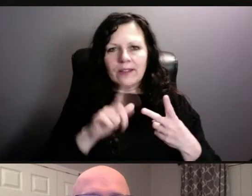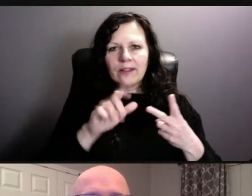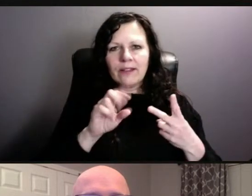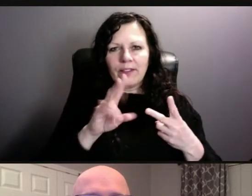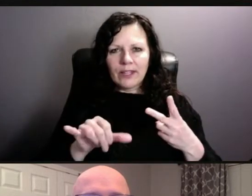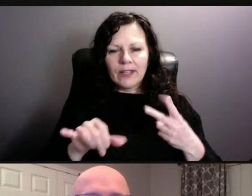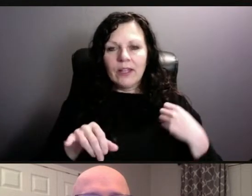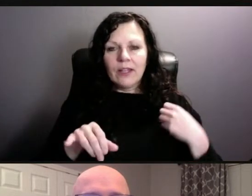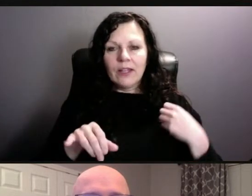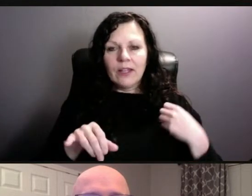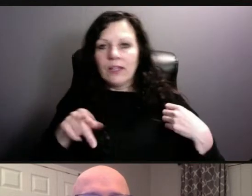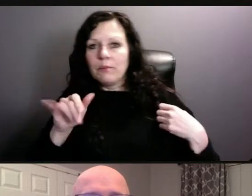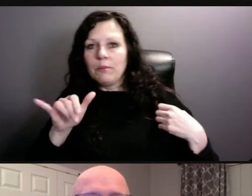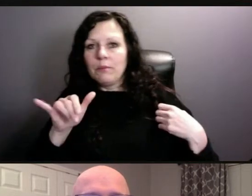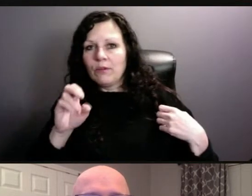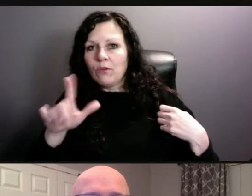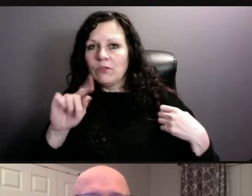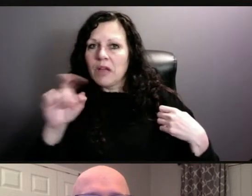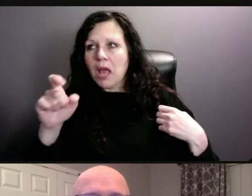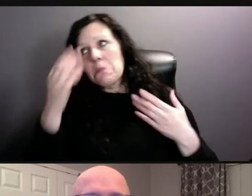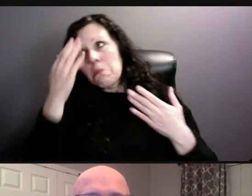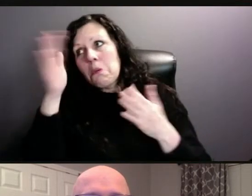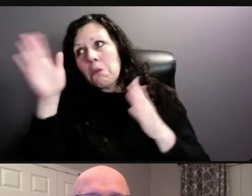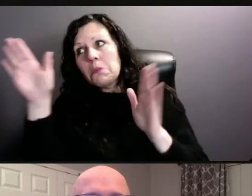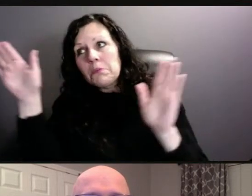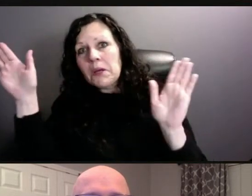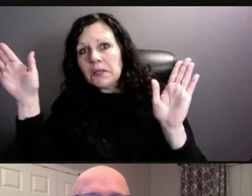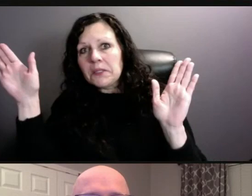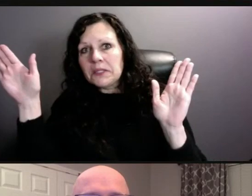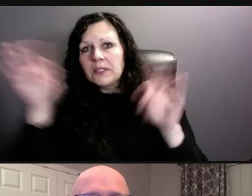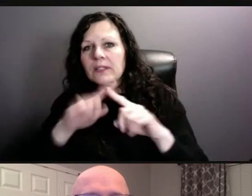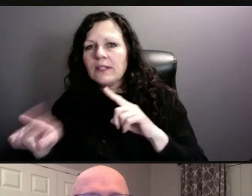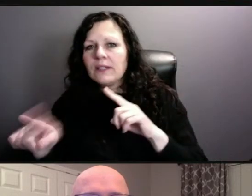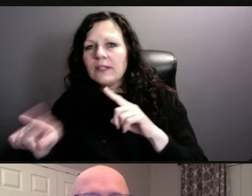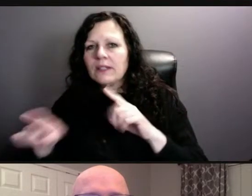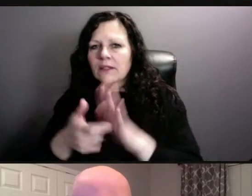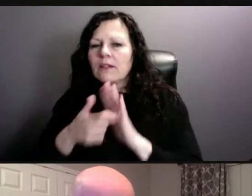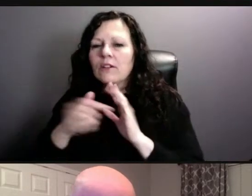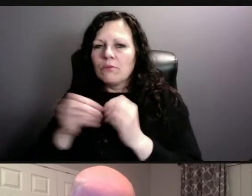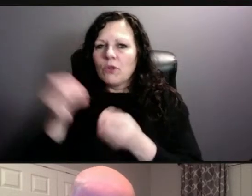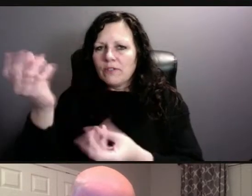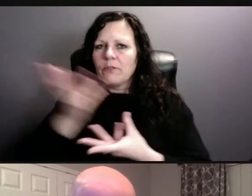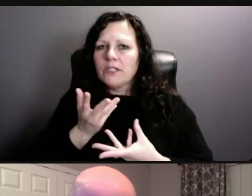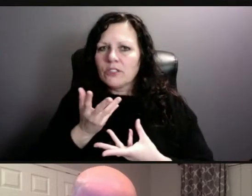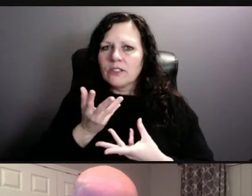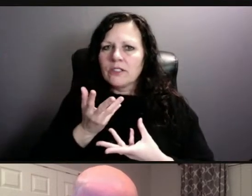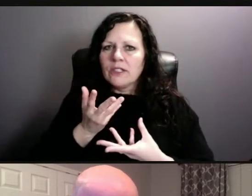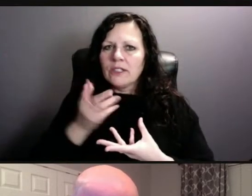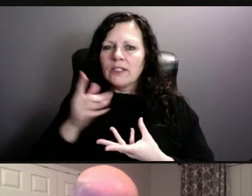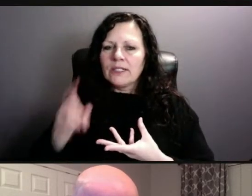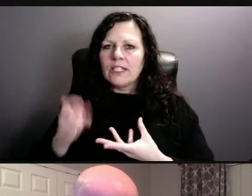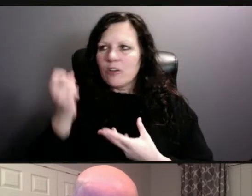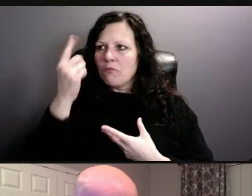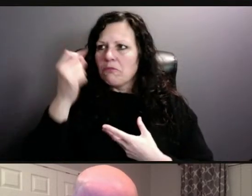SO AT THIS POINT I'M FOCUSING ON THE OPERATIONS BE IN